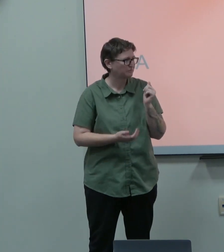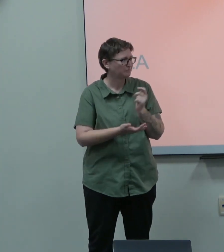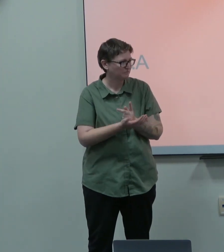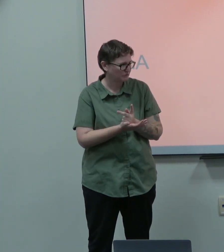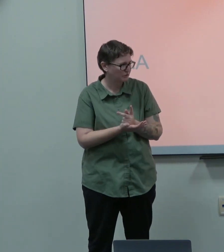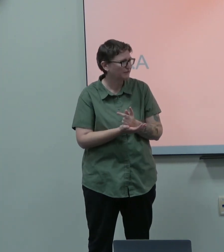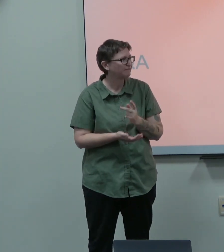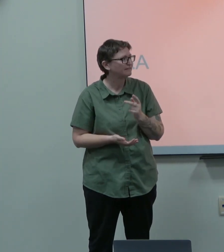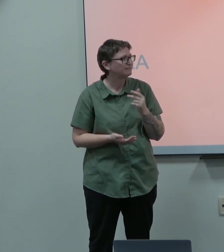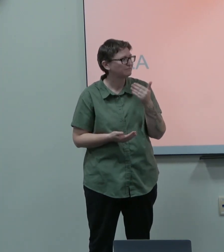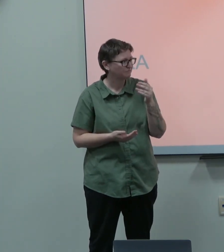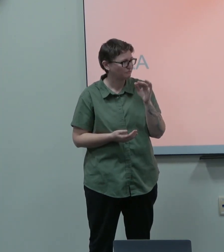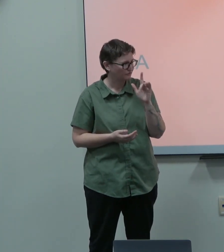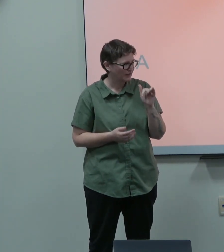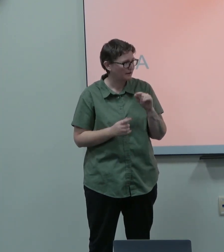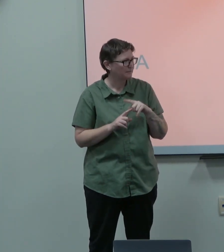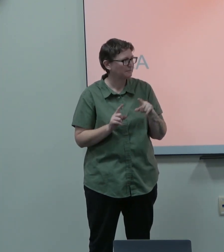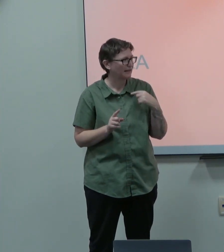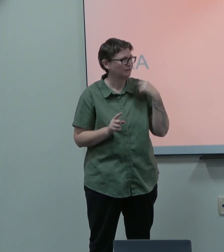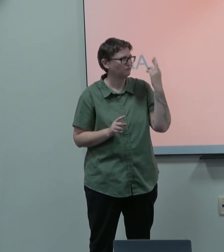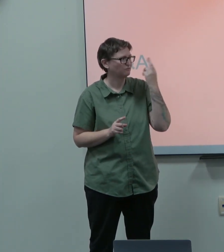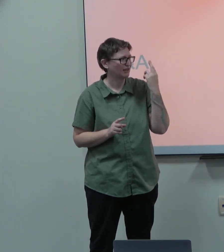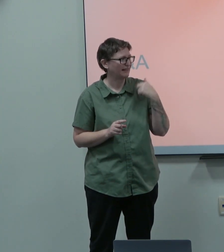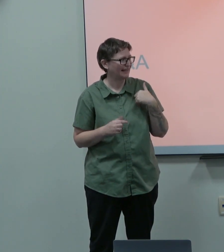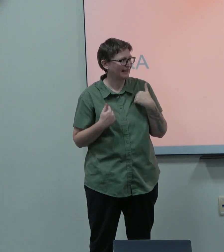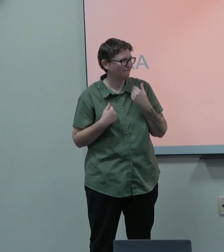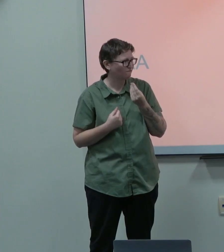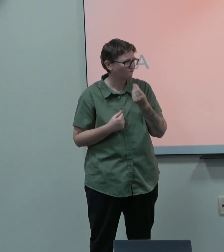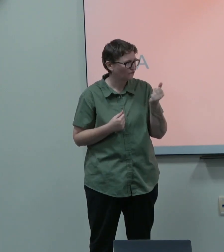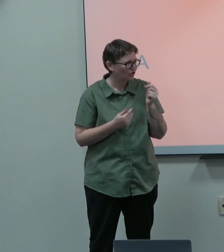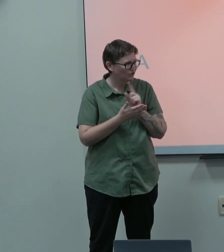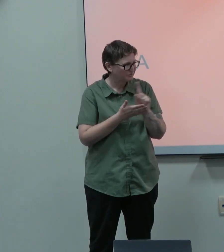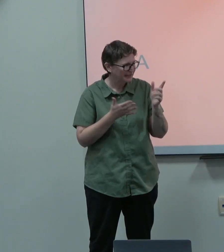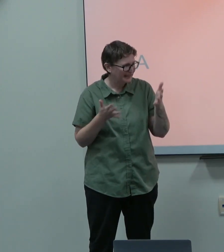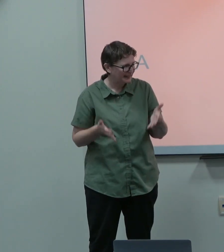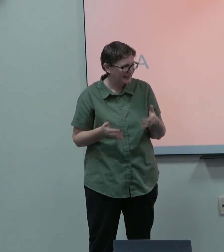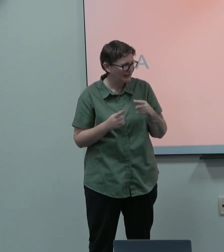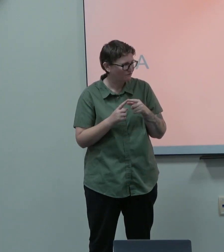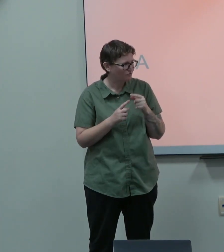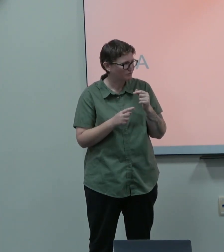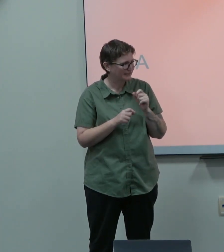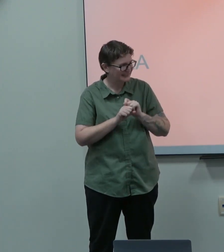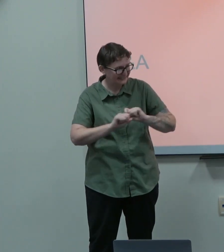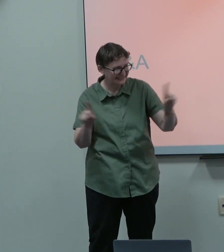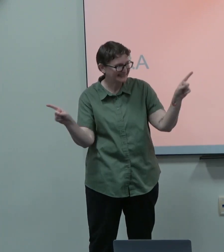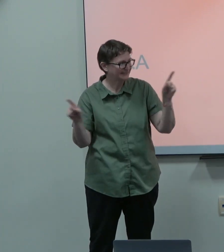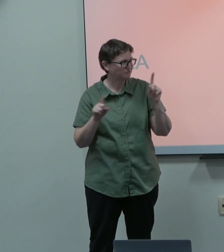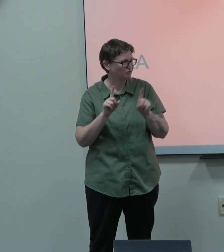Britney is saying, I would say for IRB approval, submit that earlier because I only had a few weeks left